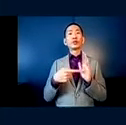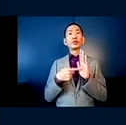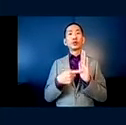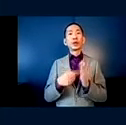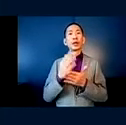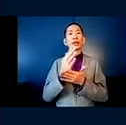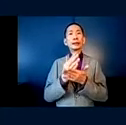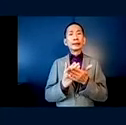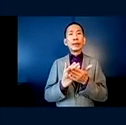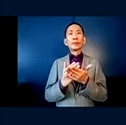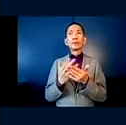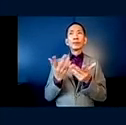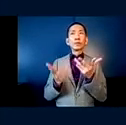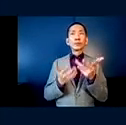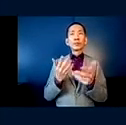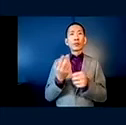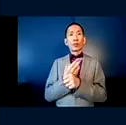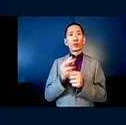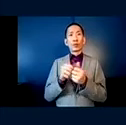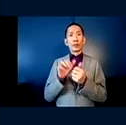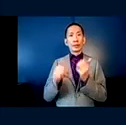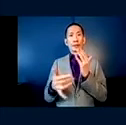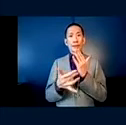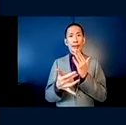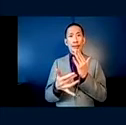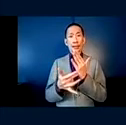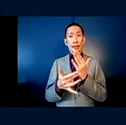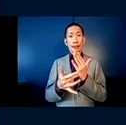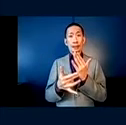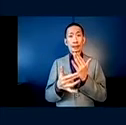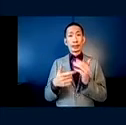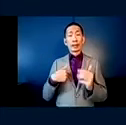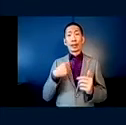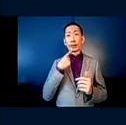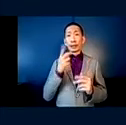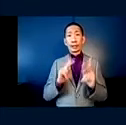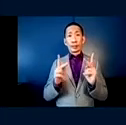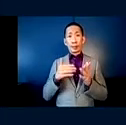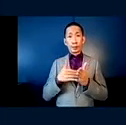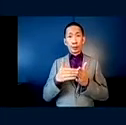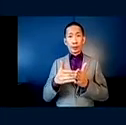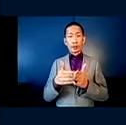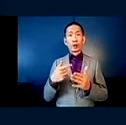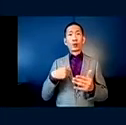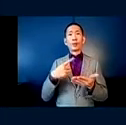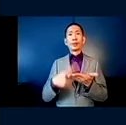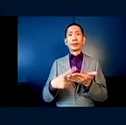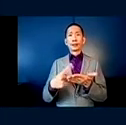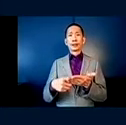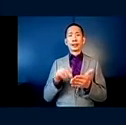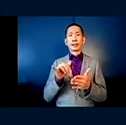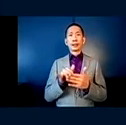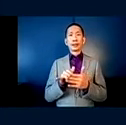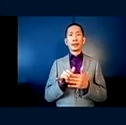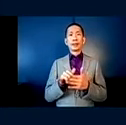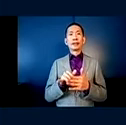THEY JUST REALLY WANTED TO SHOW SOME UTILITY WITH THIS TECHNOLOGY. AND SO THIS IS WHY I TELL PEOPLE ALL THE TIME WHEN WE TALK ABOUT